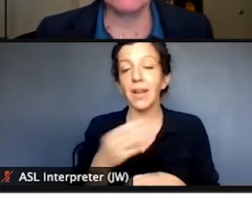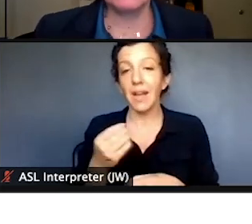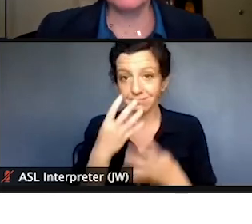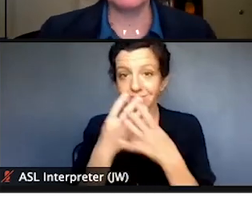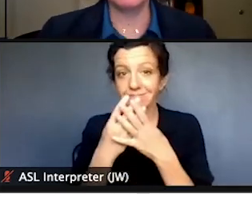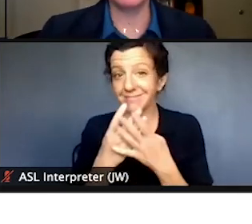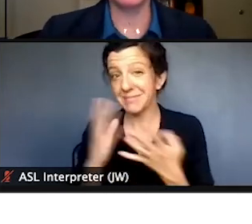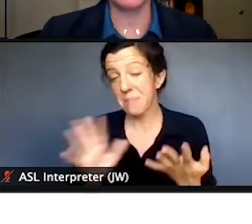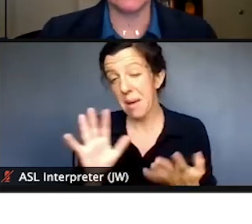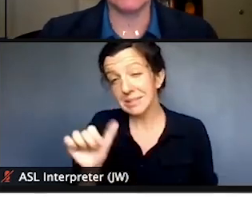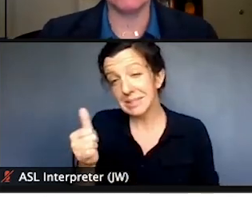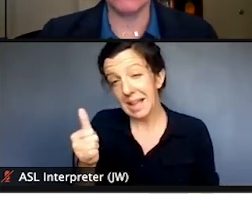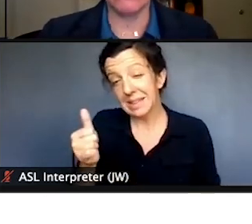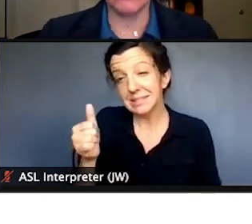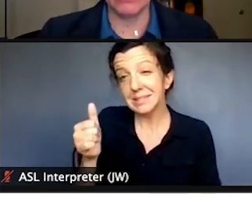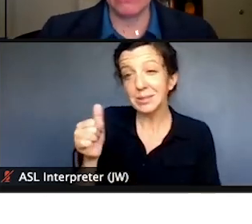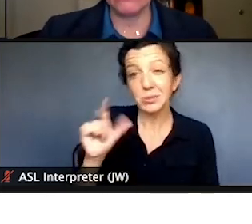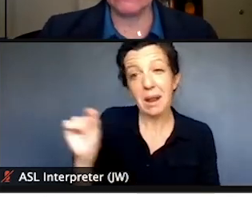the League of Women Voters and former Governor Brown.